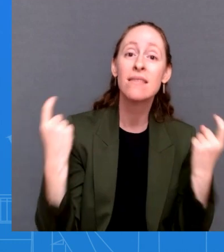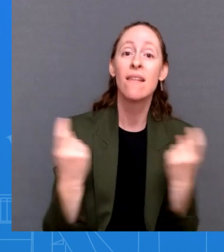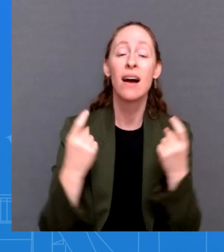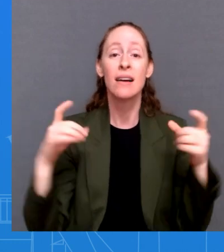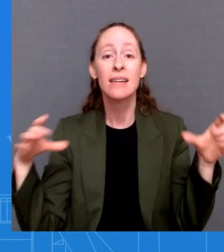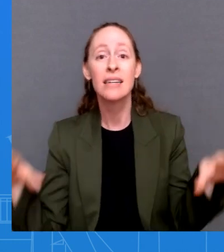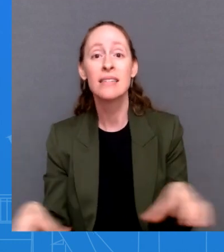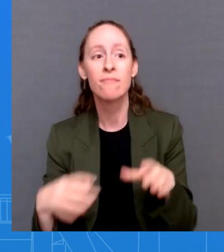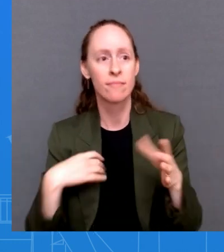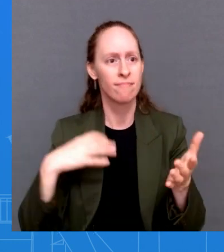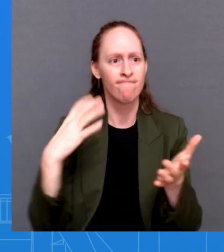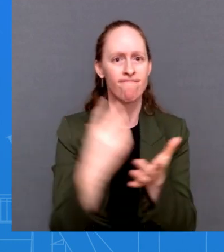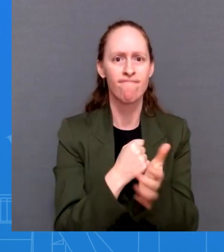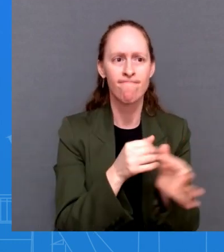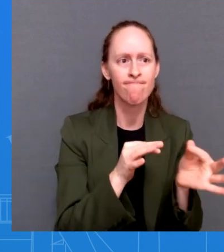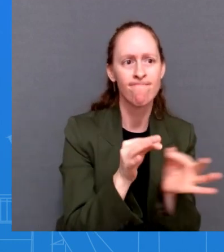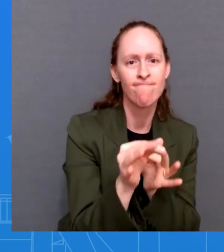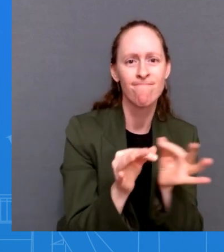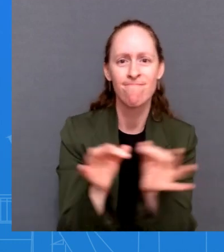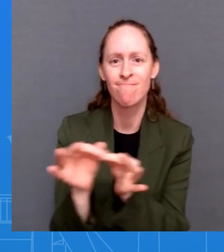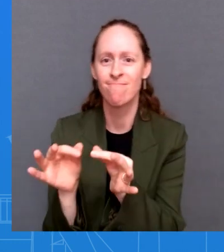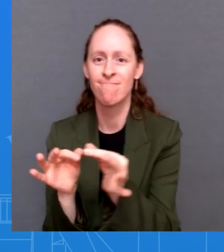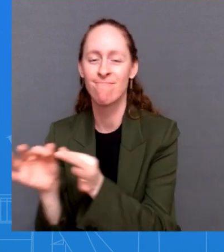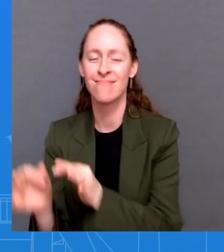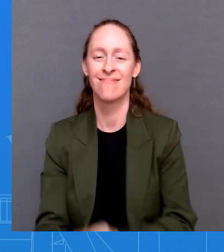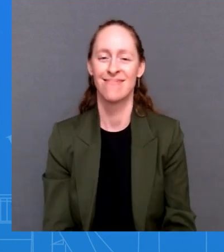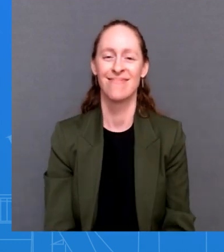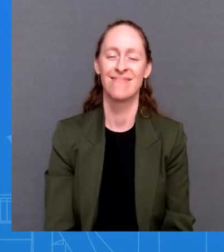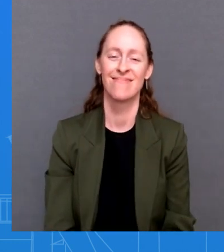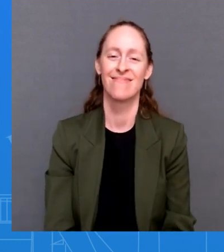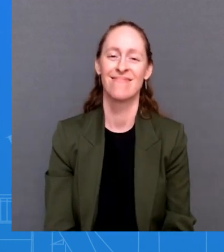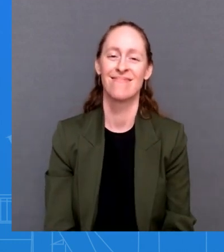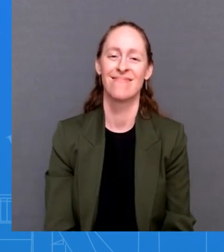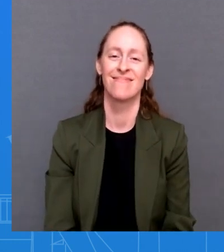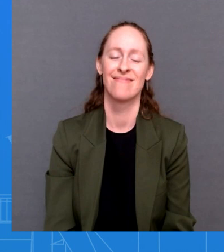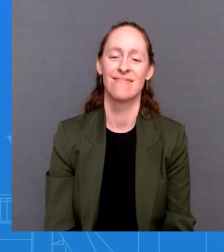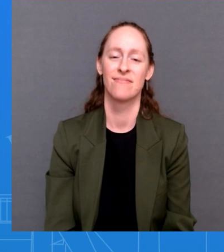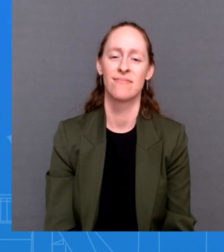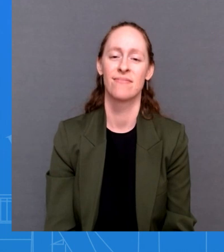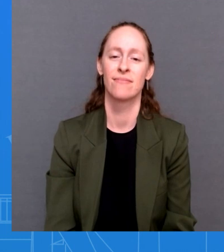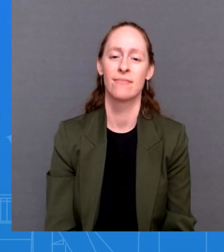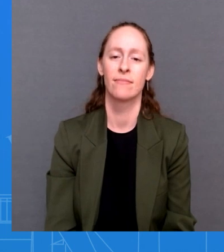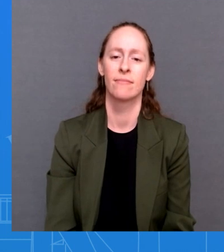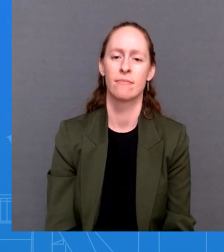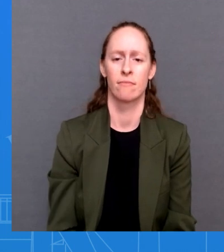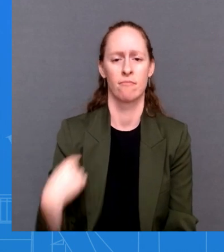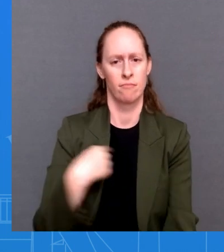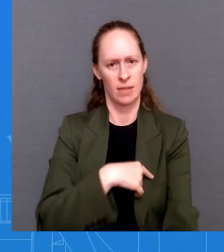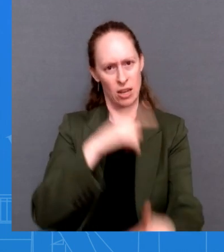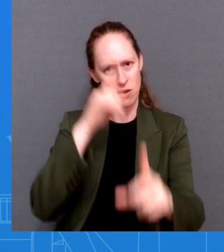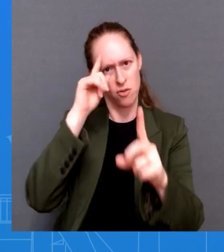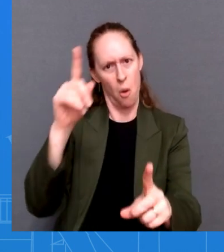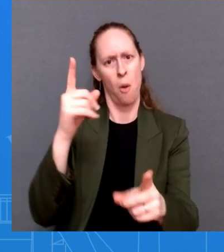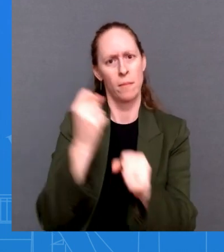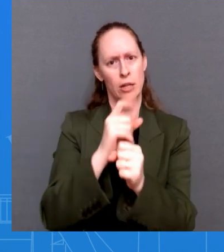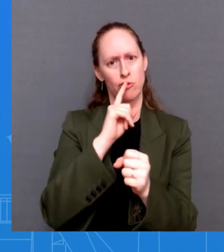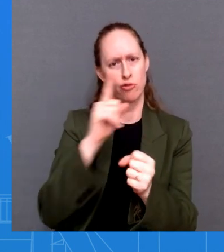accelerating its delivery, and strengthening our preparedness for the future. We have a robust supply of vaccine available